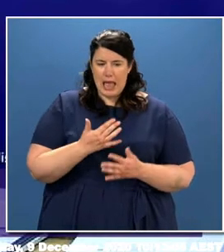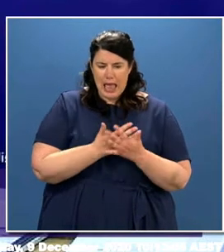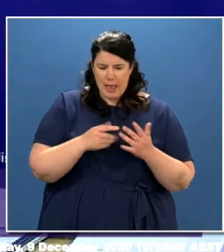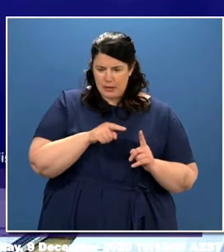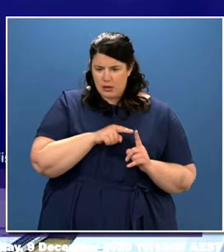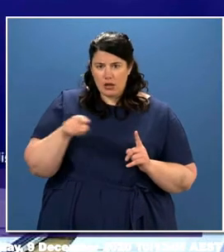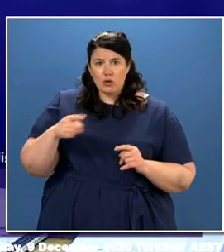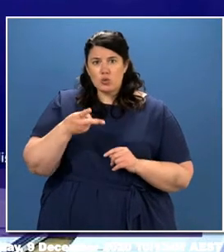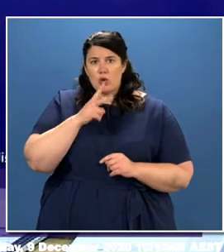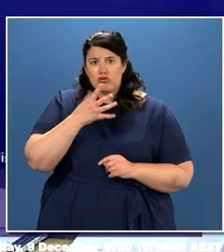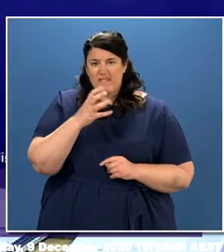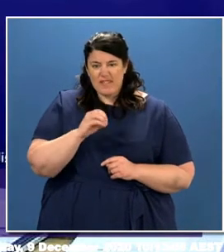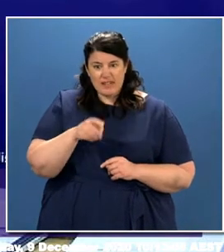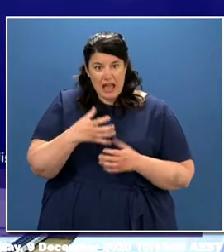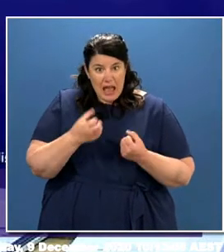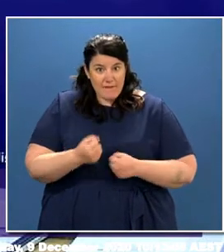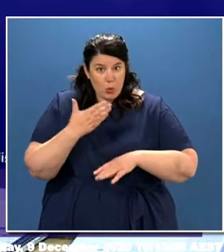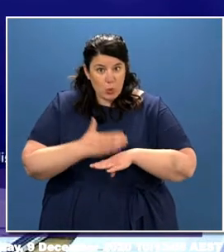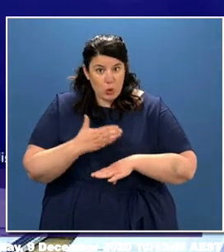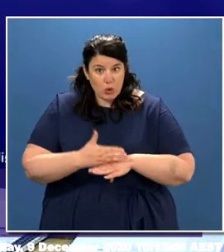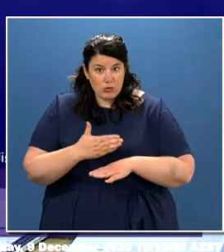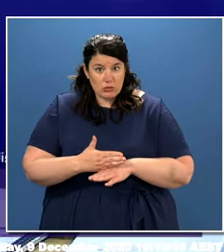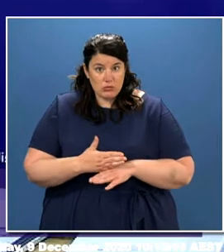of the conversation?